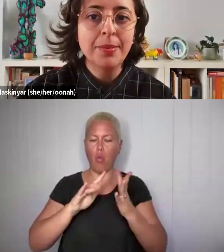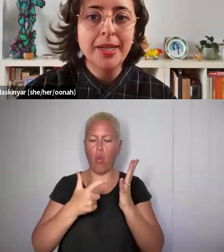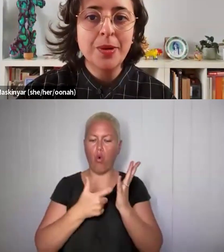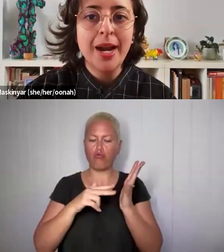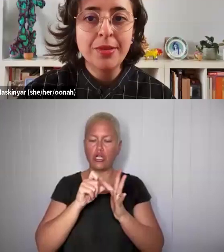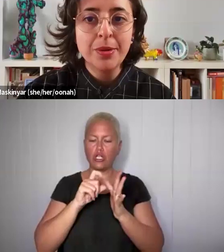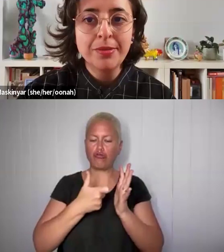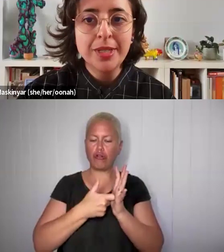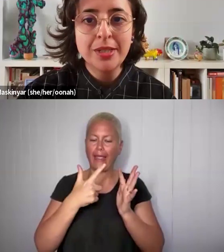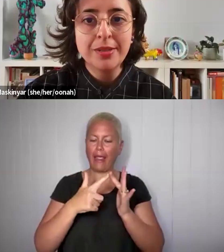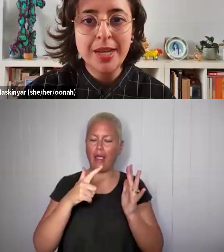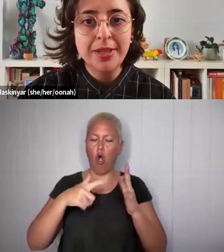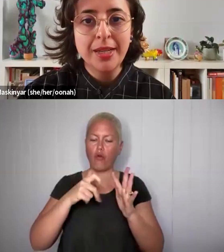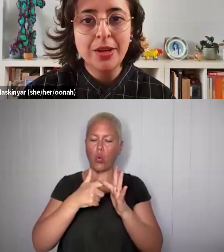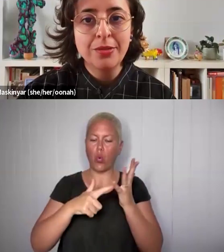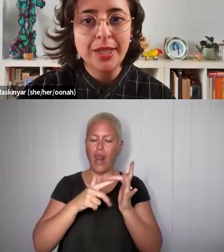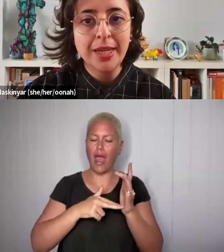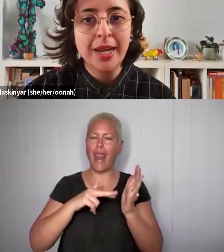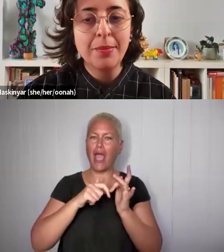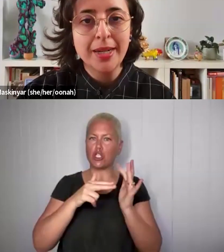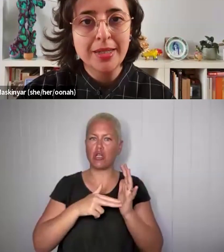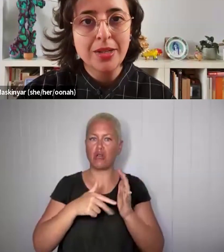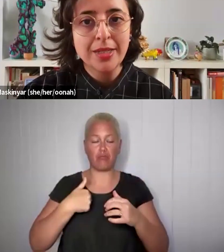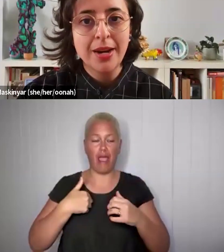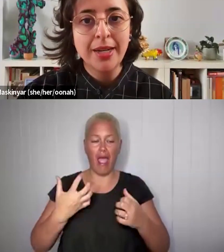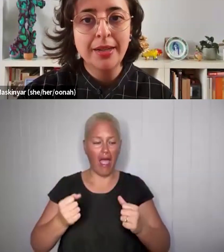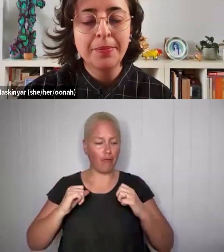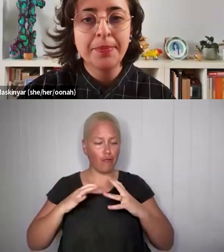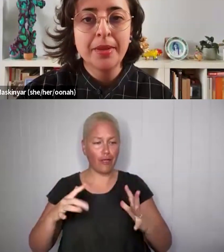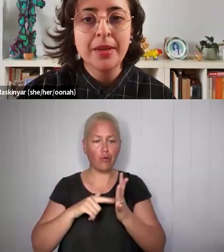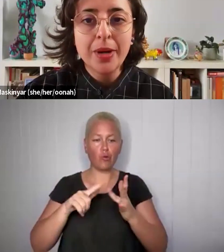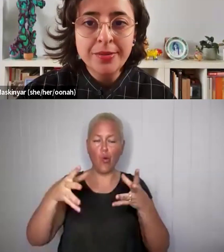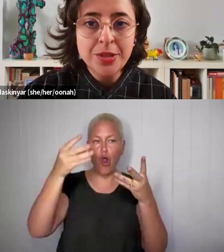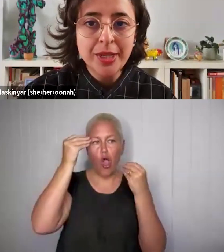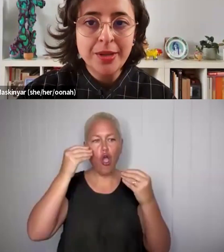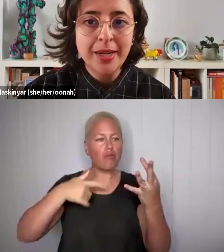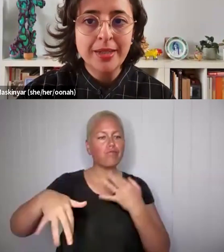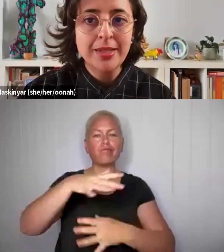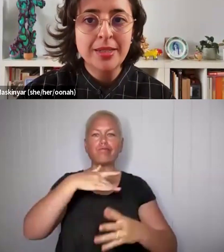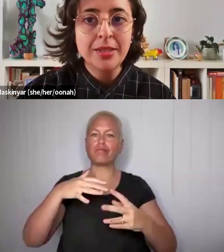a place where I have the privilege to live safely, learn freely and practice solidarity. Creative Australia recognises the